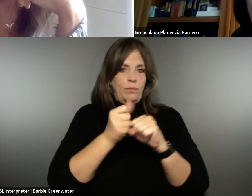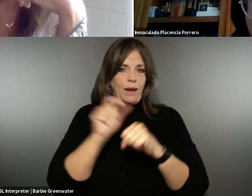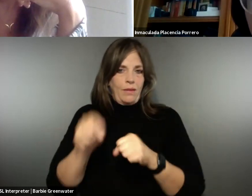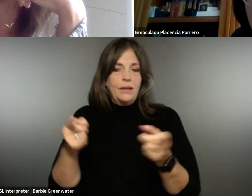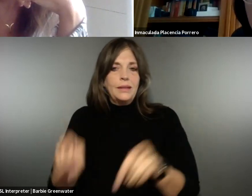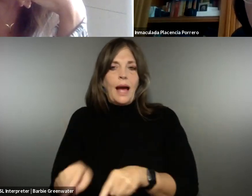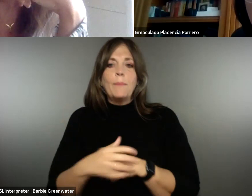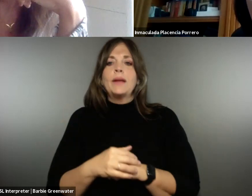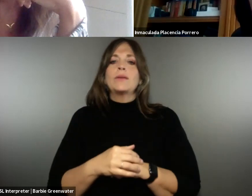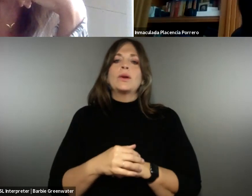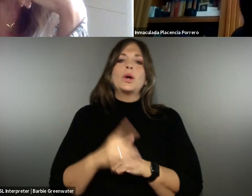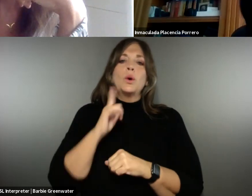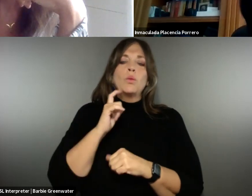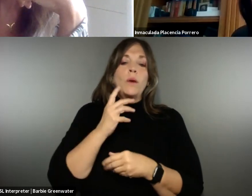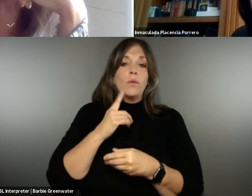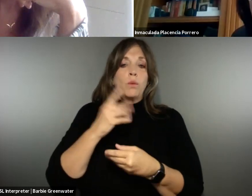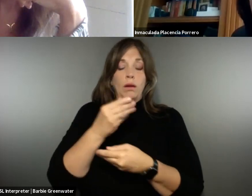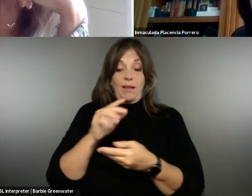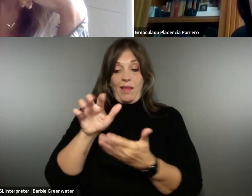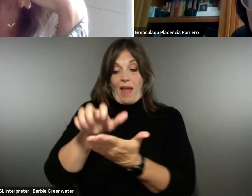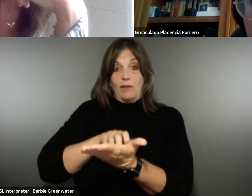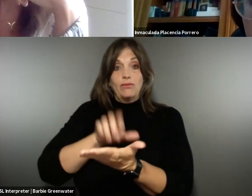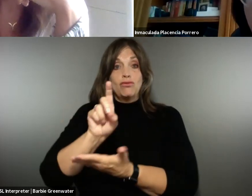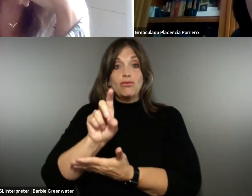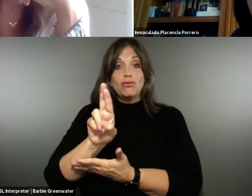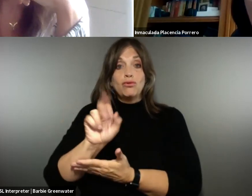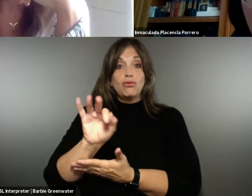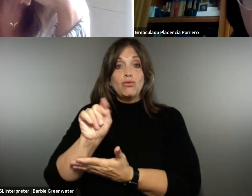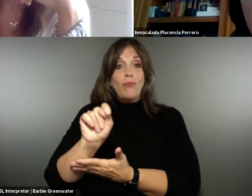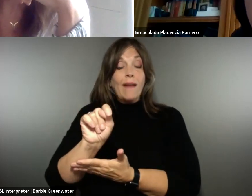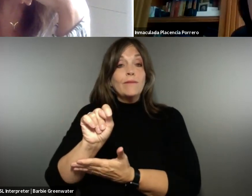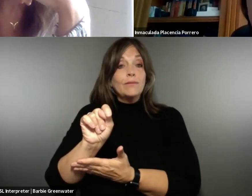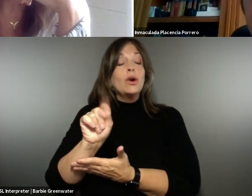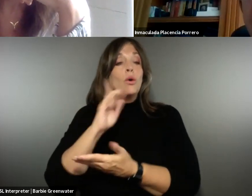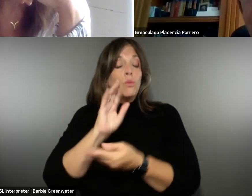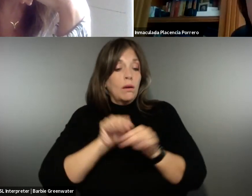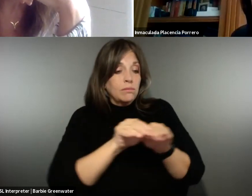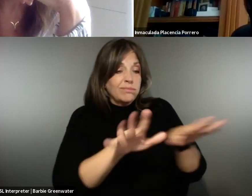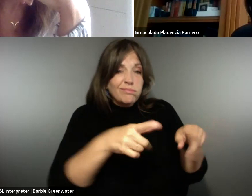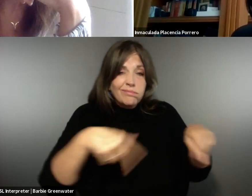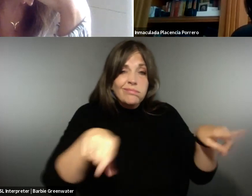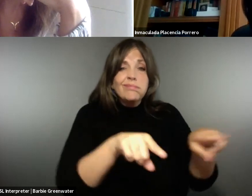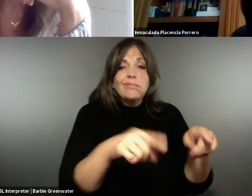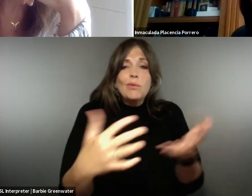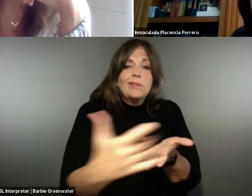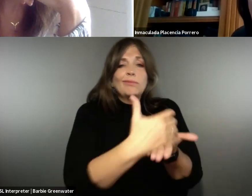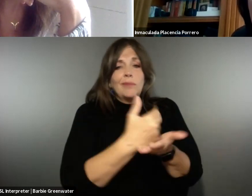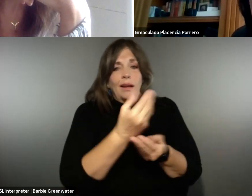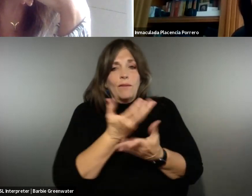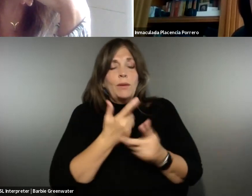soon we will be able to circulate this draft also among stakeholder s and I want to make it clear for all stakeholders to participate in the